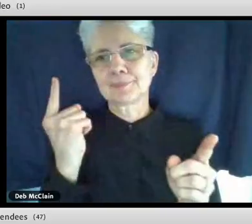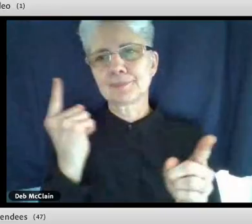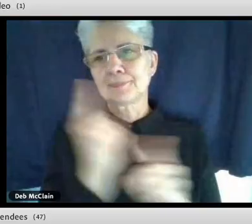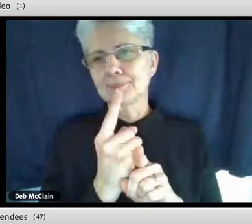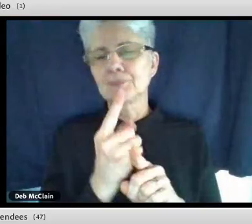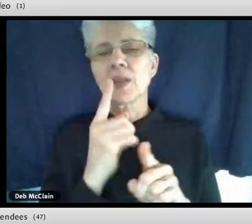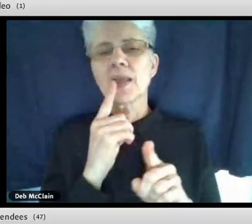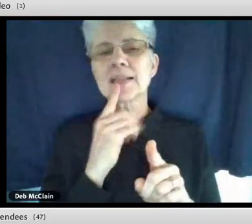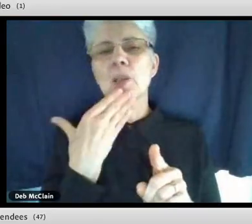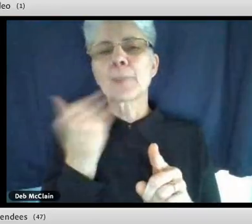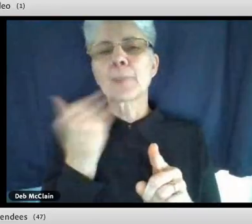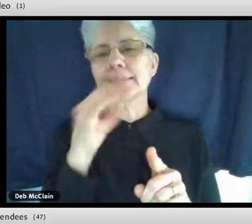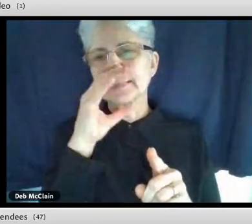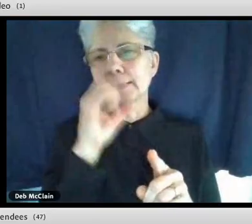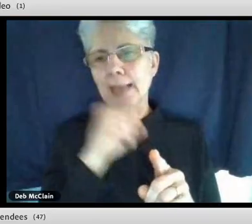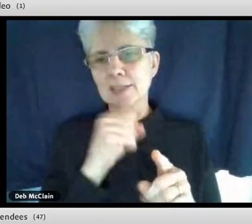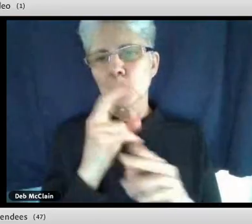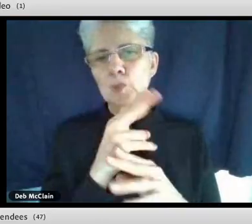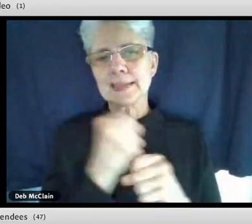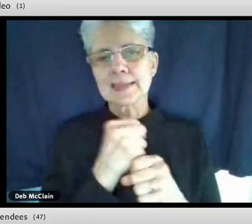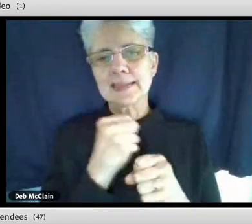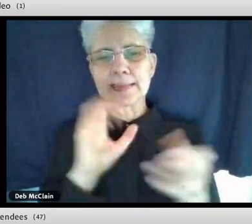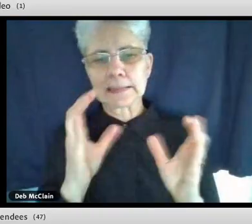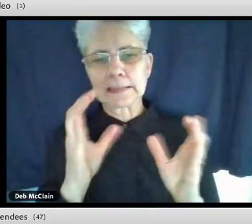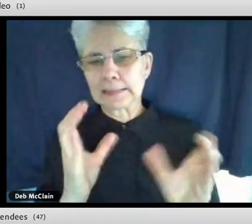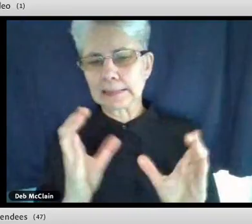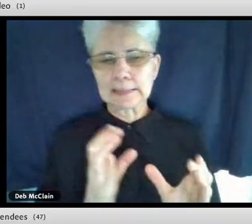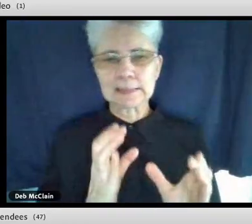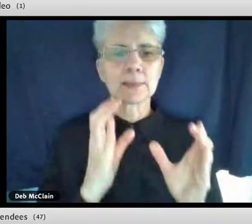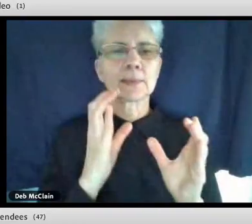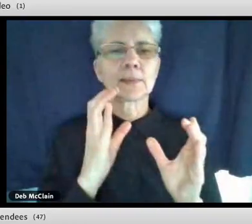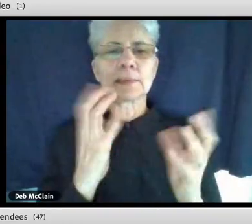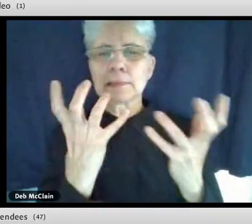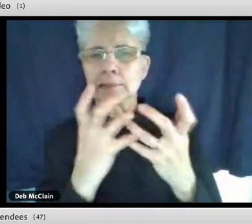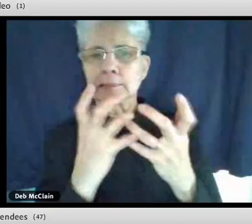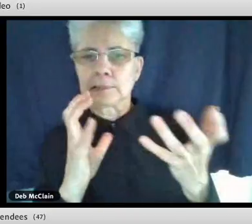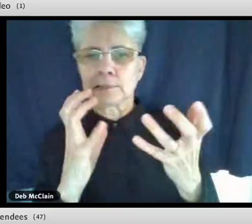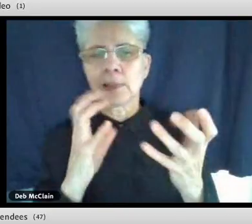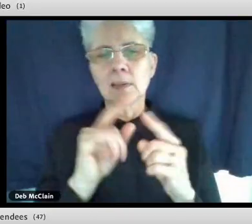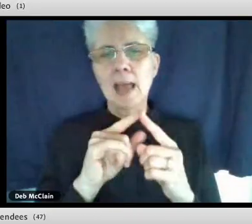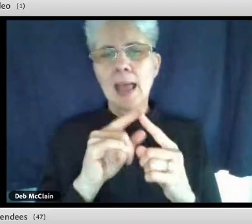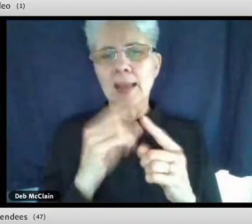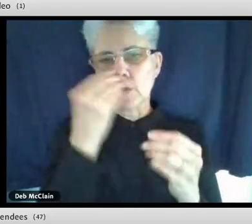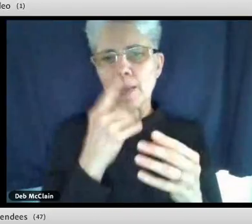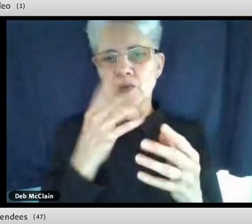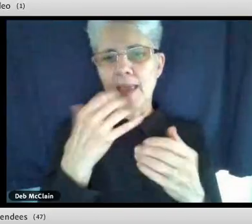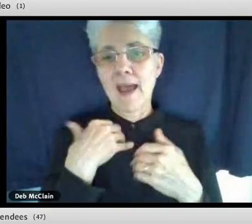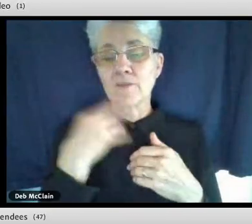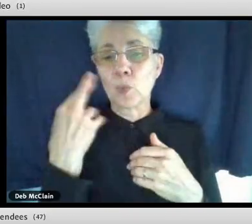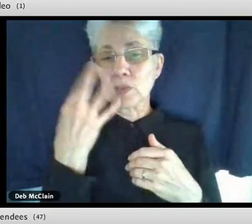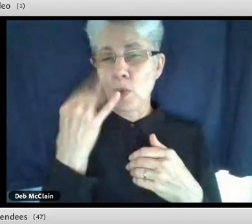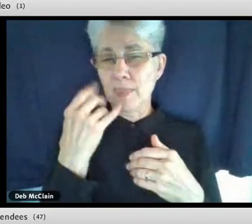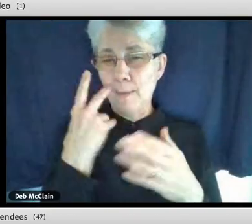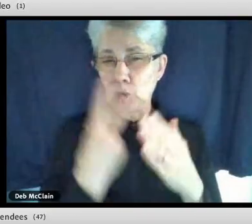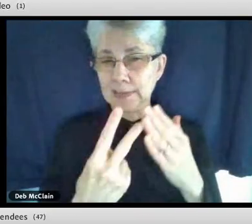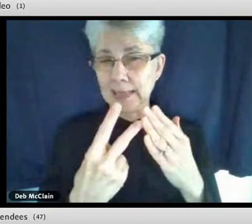It's their best guess using statistics and data that they have right now, and the reason that they predicted the model